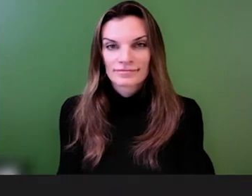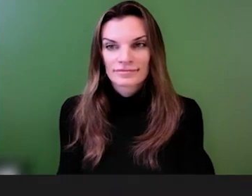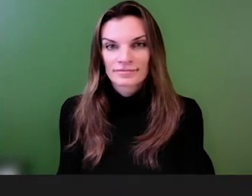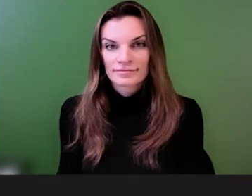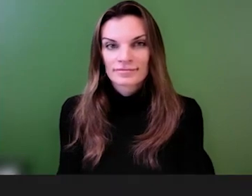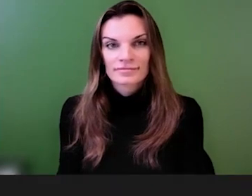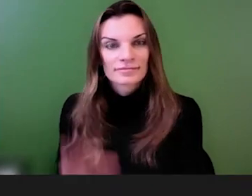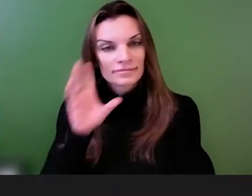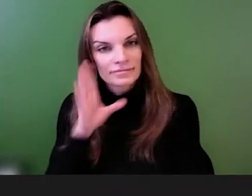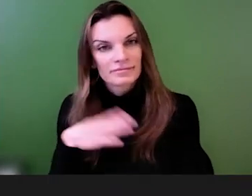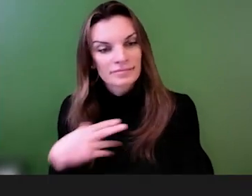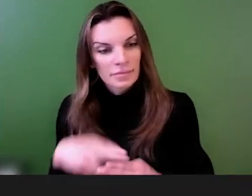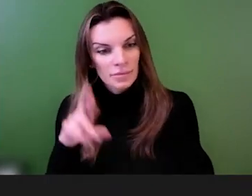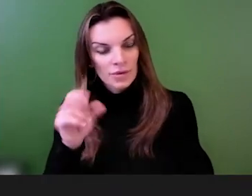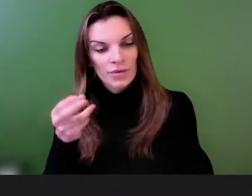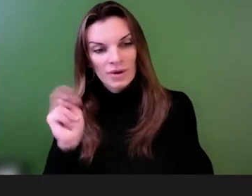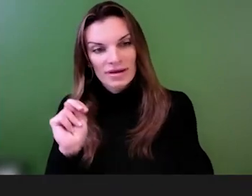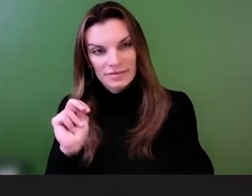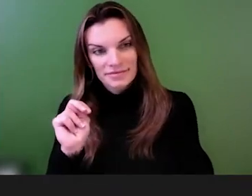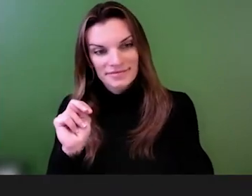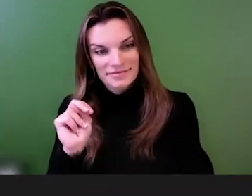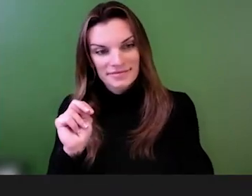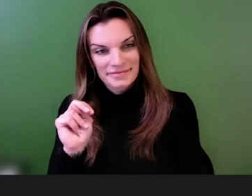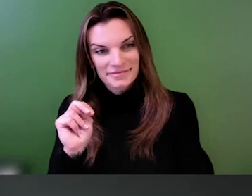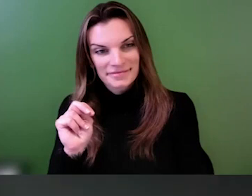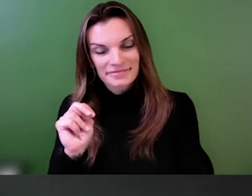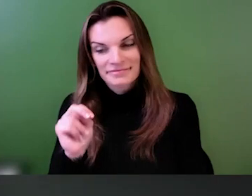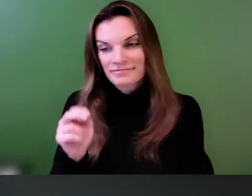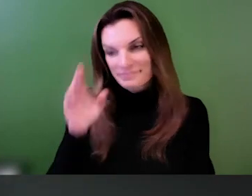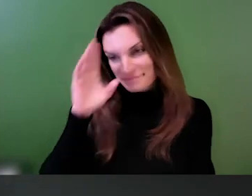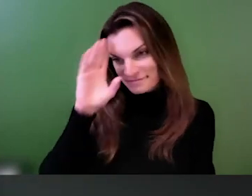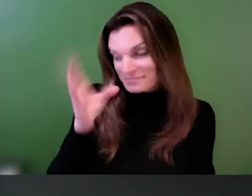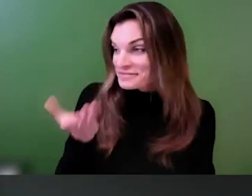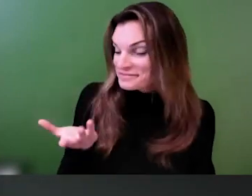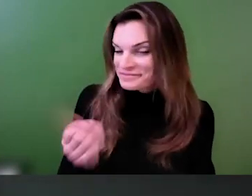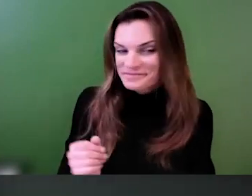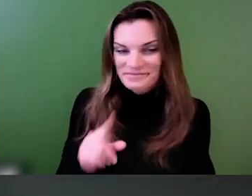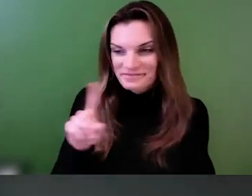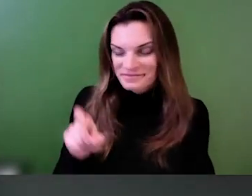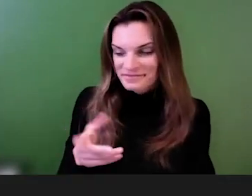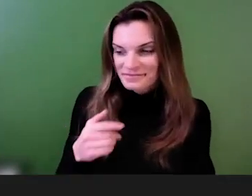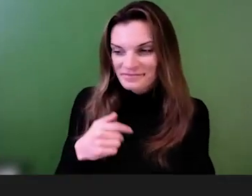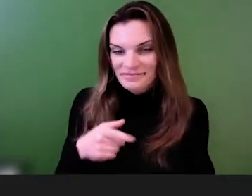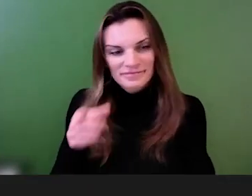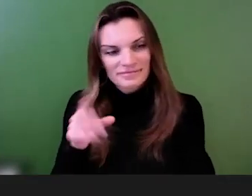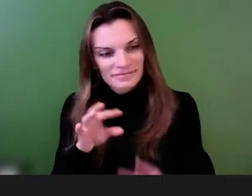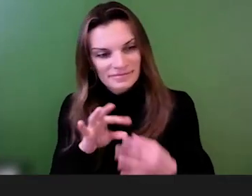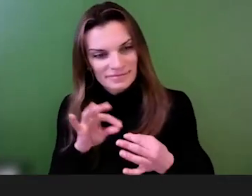Hi my name is Ron. Hello what is your question? You said something about